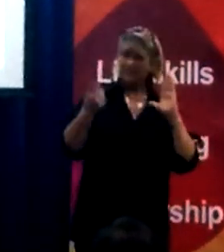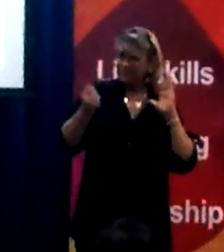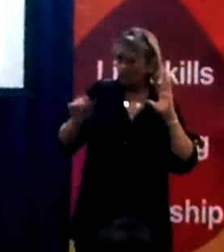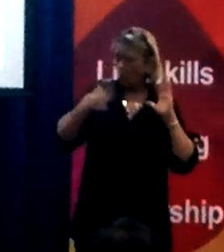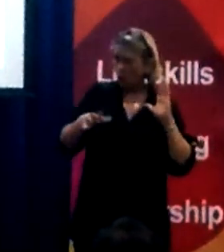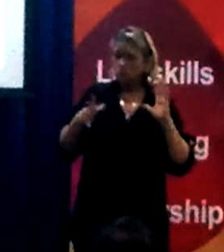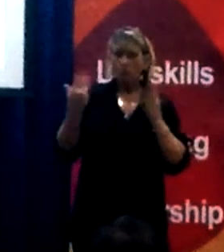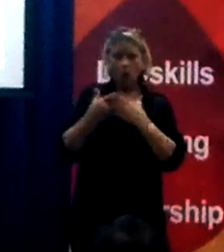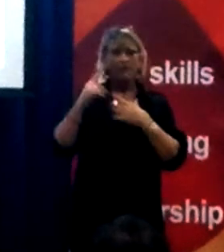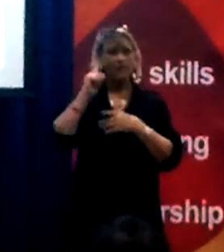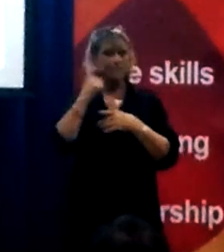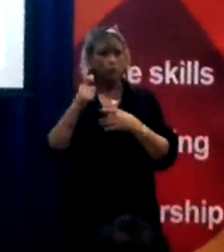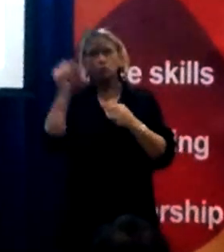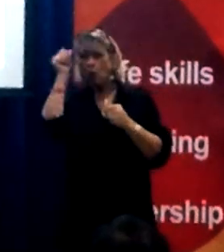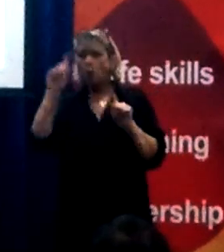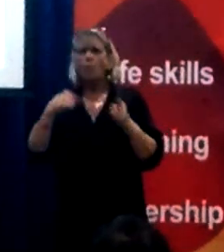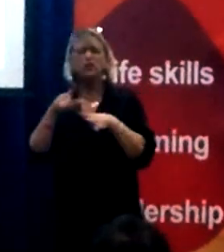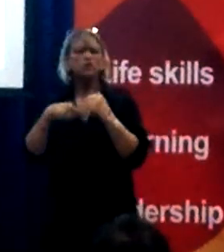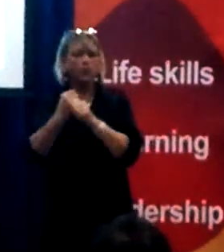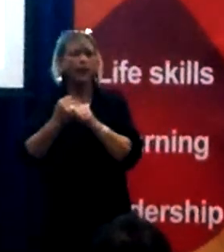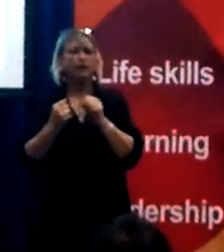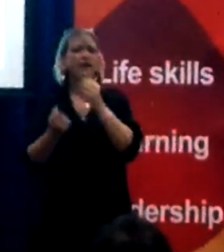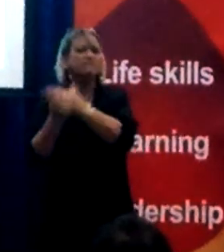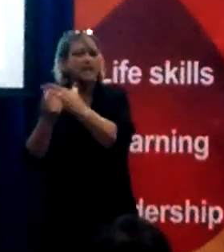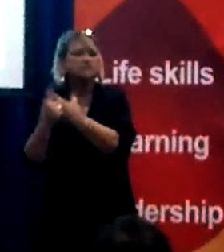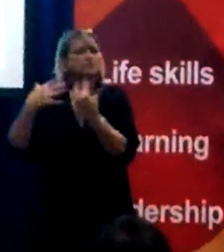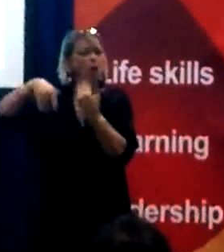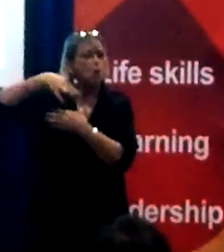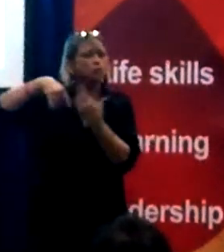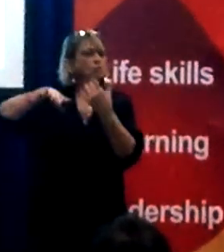our actions and any events or interesting articles we come across.